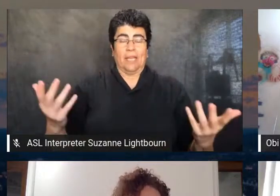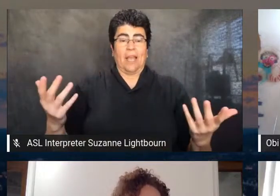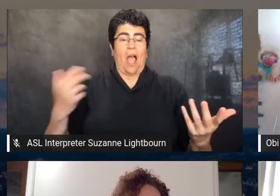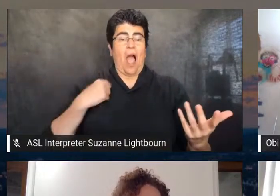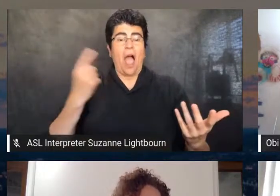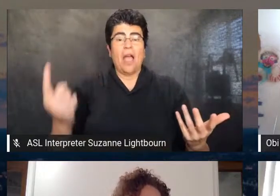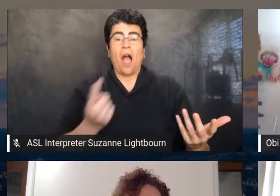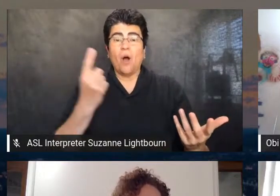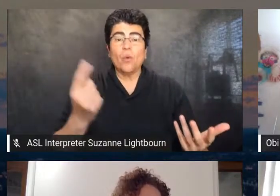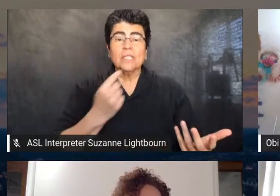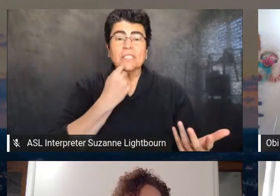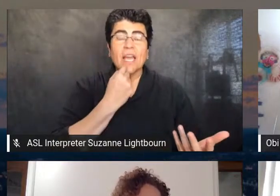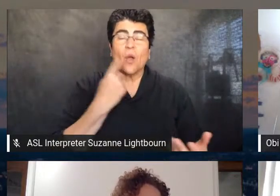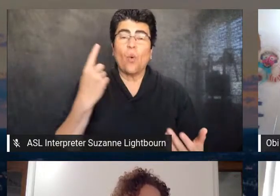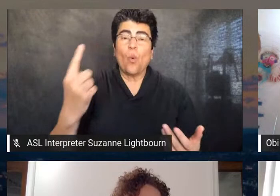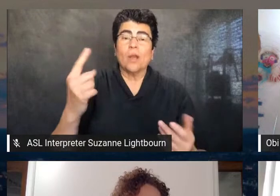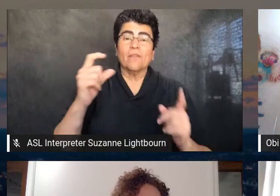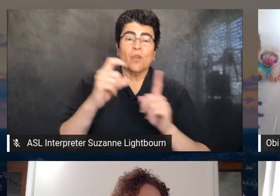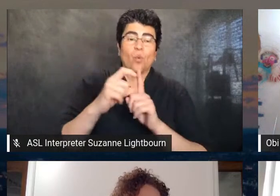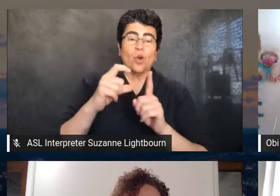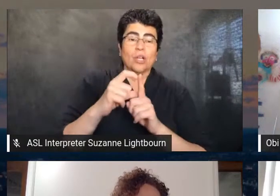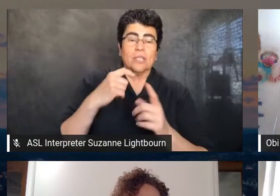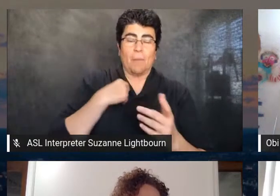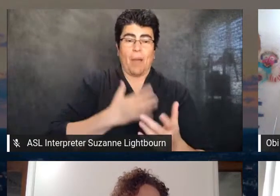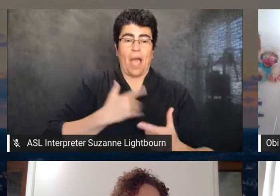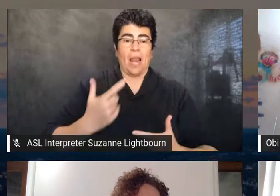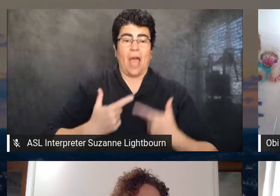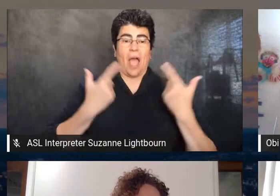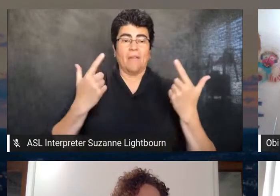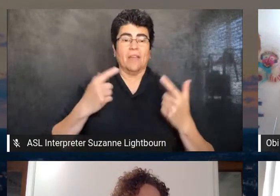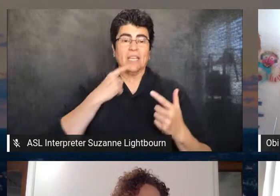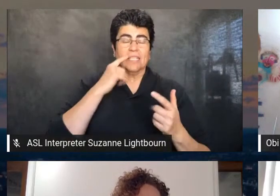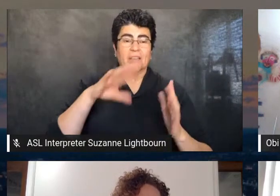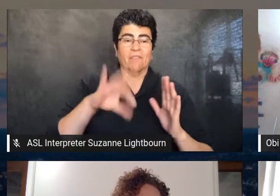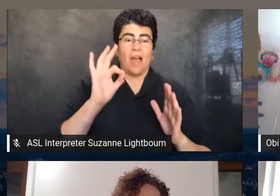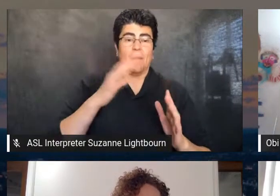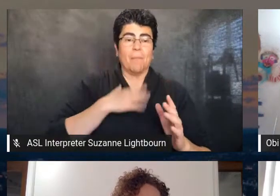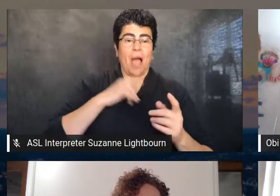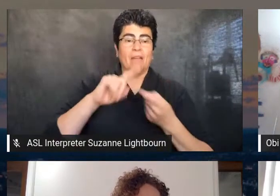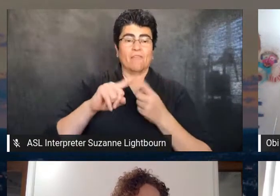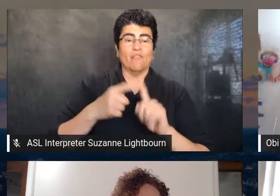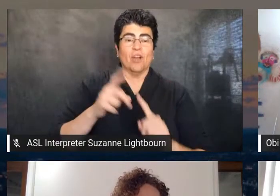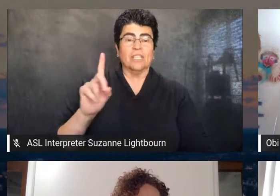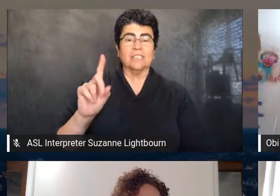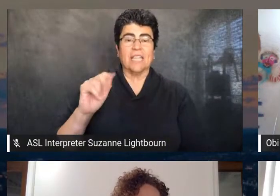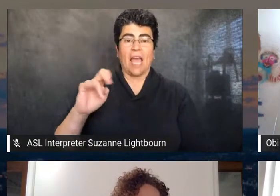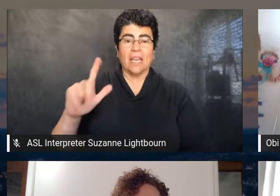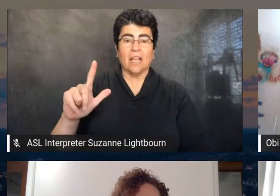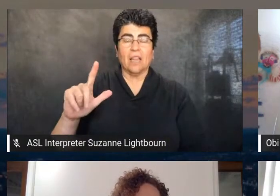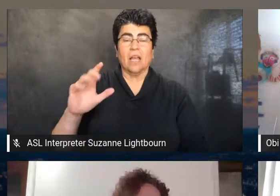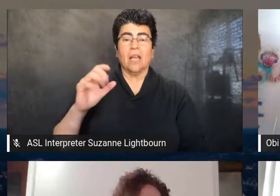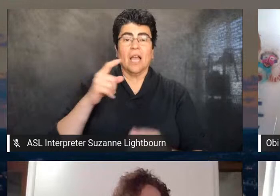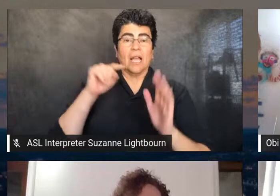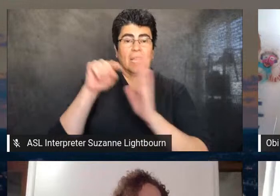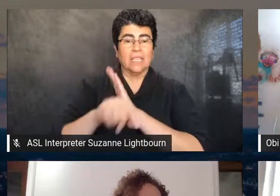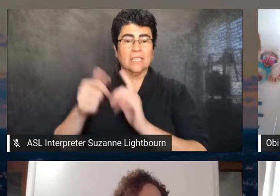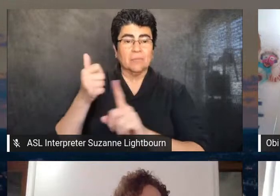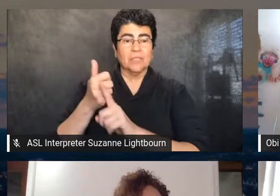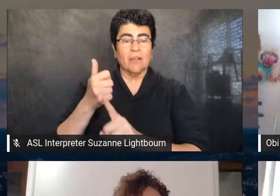So I always say one of the worst days in my life was finding out that my friend Dan committed suicide, and one of the best days of my life